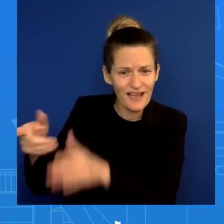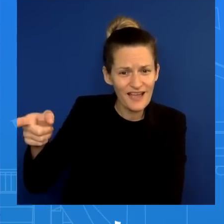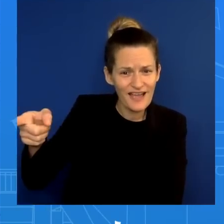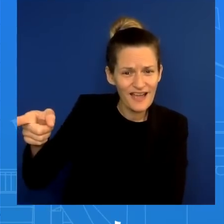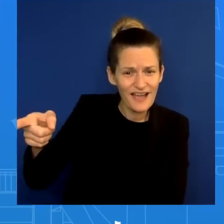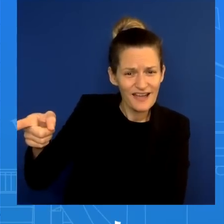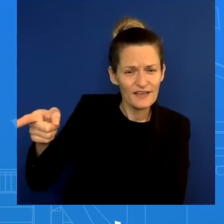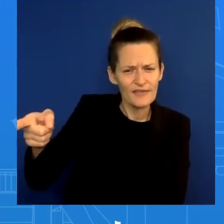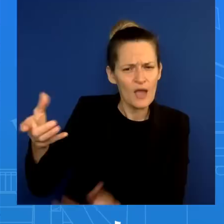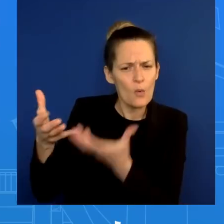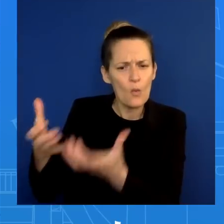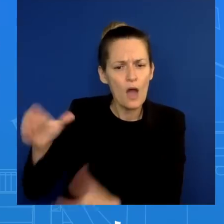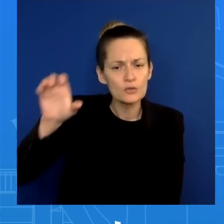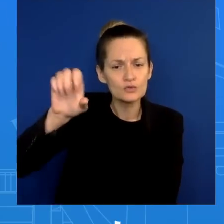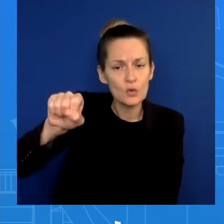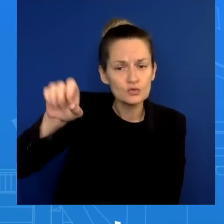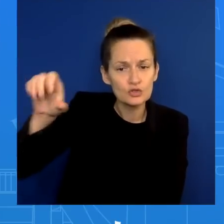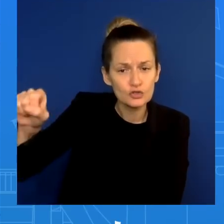That is what we're going to continue to talk about,